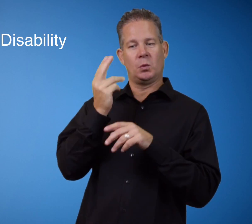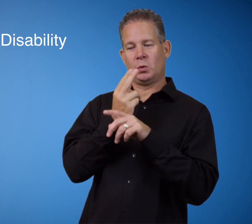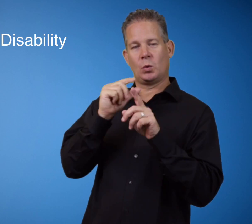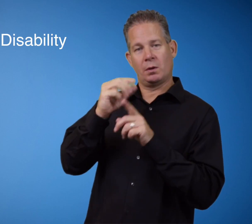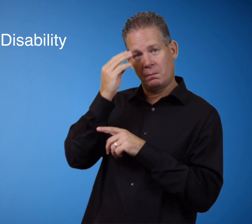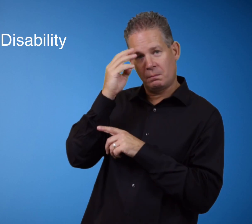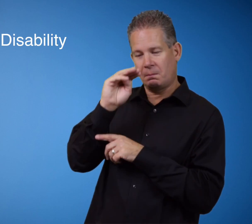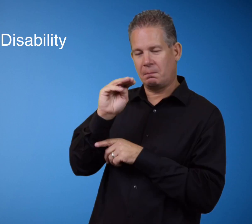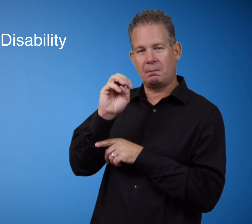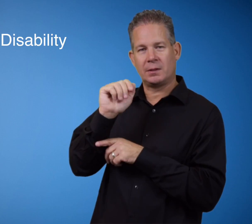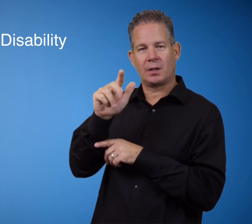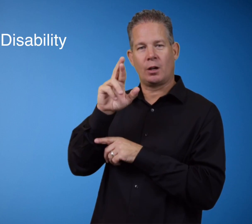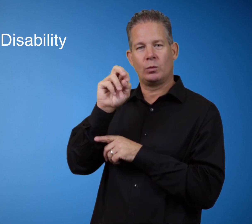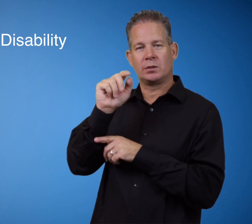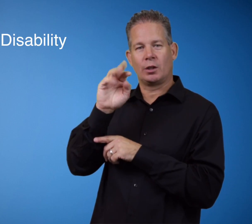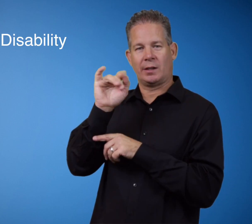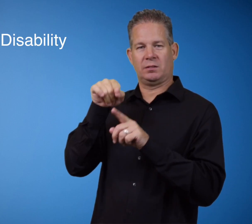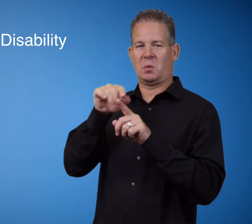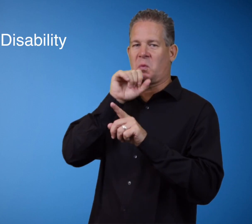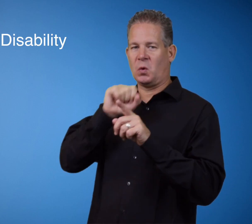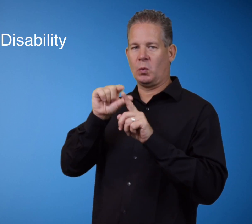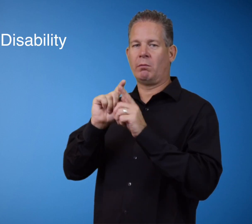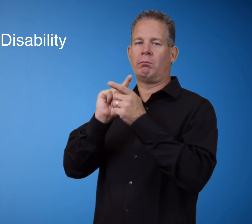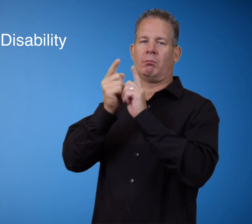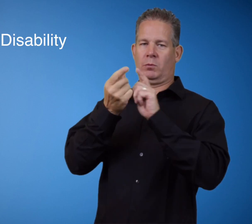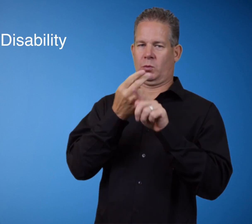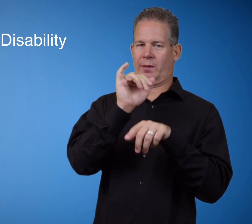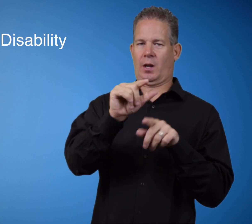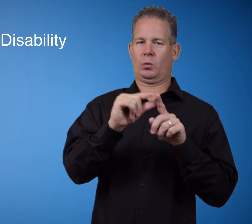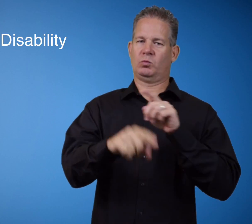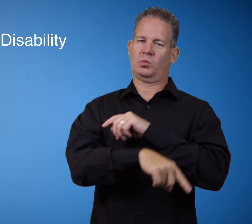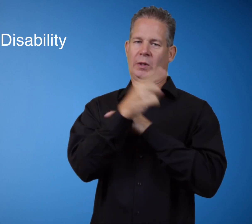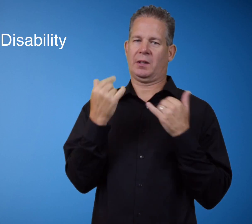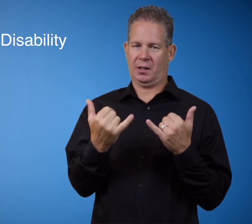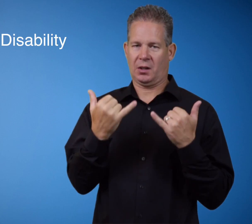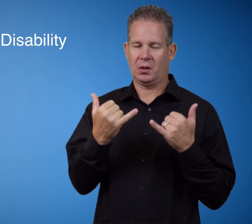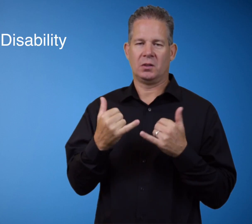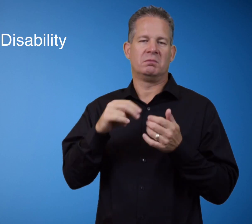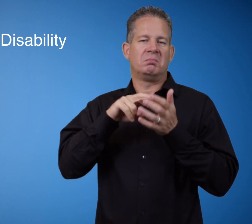The old term was mental retardation. It has since been changed to be referred to as intellectual disability.